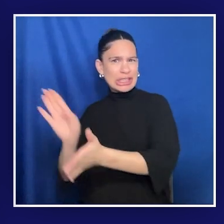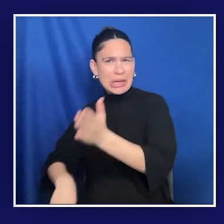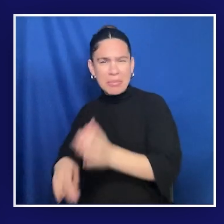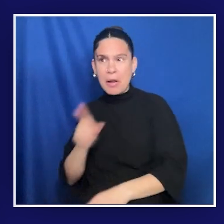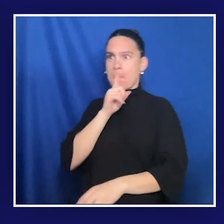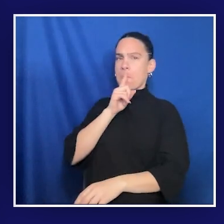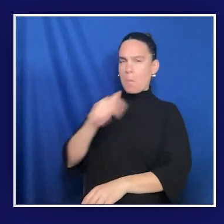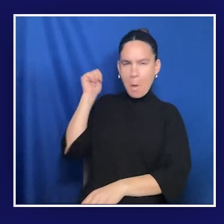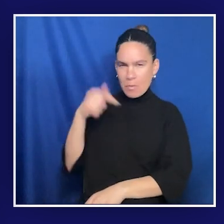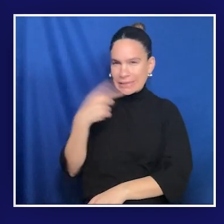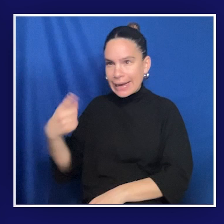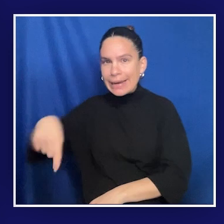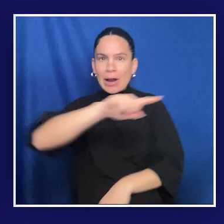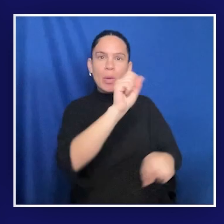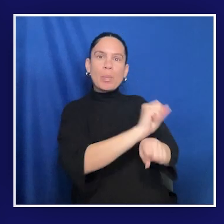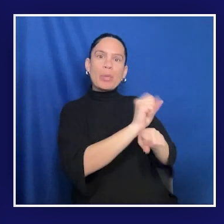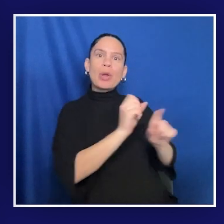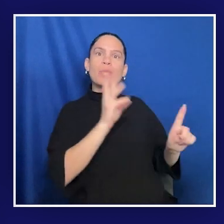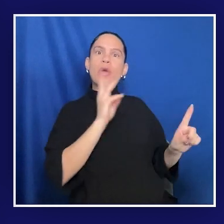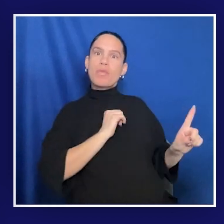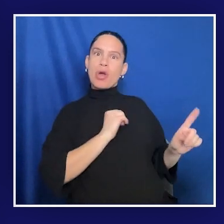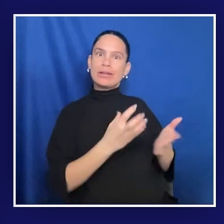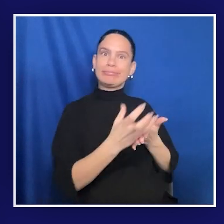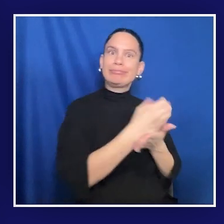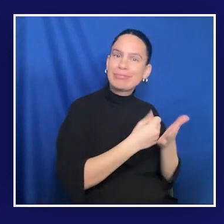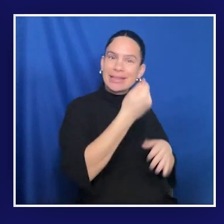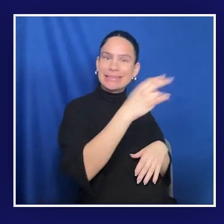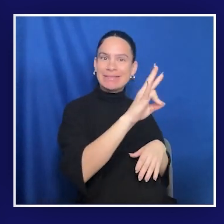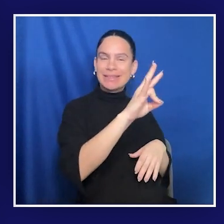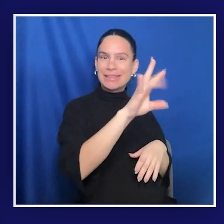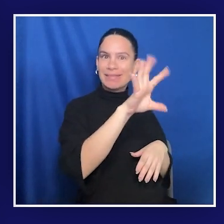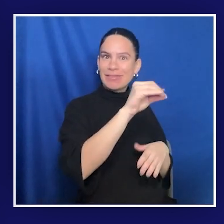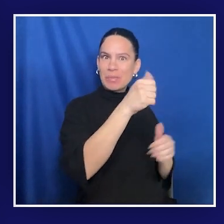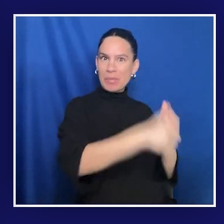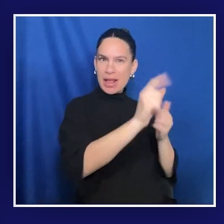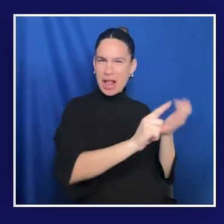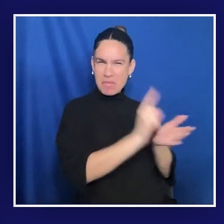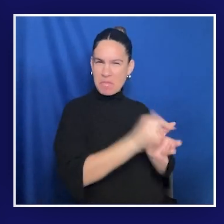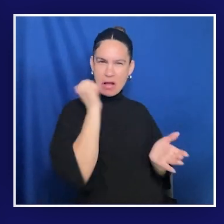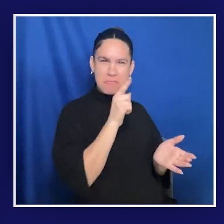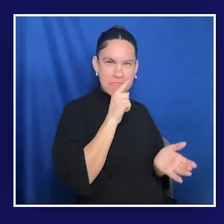why would you want to direct them to go work at Walmart starting at $17.50 an hour? Why would you do that?